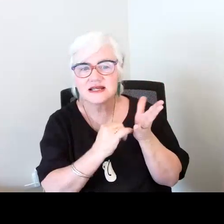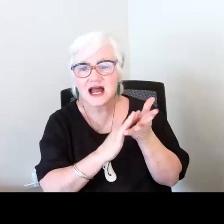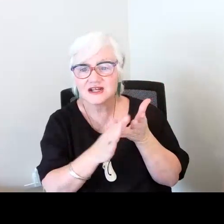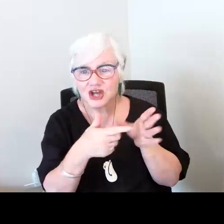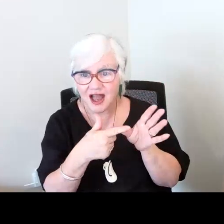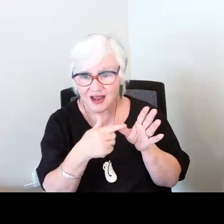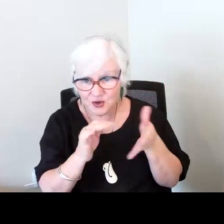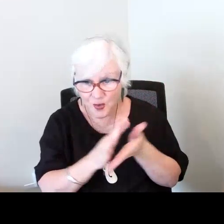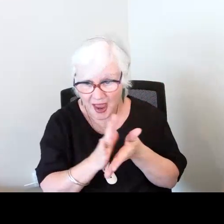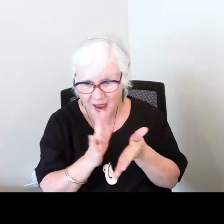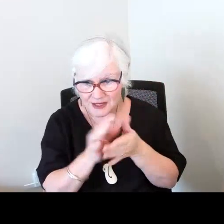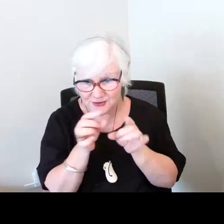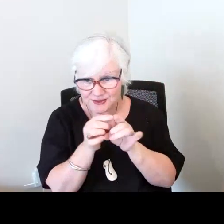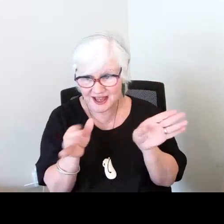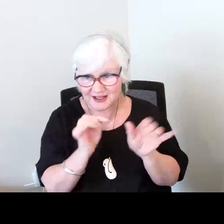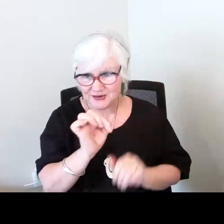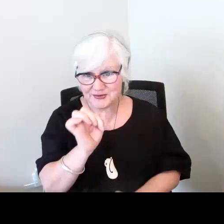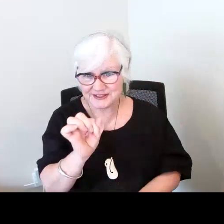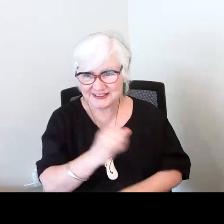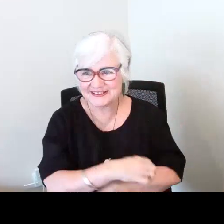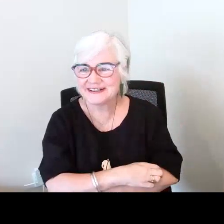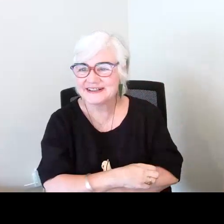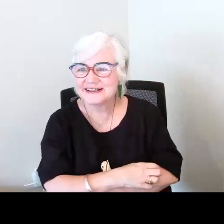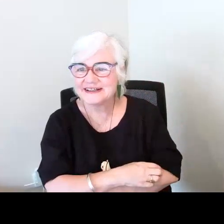starting your talk now.